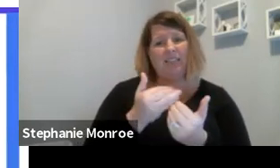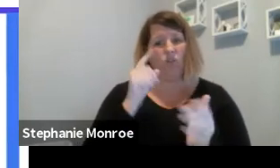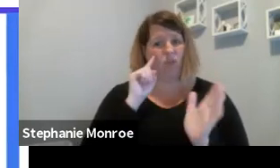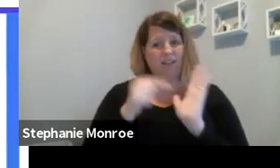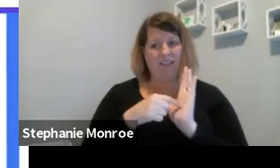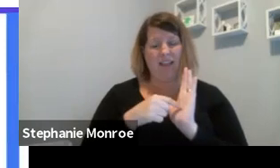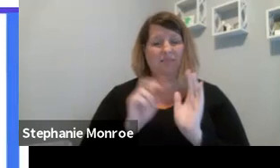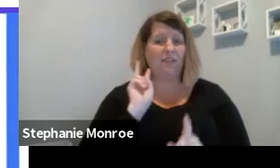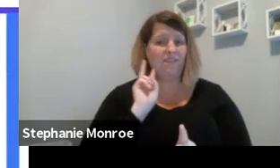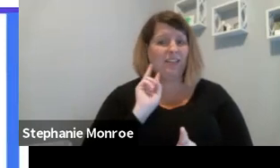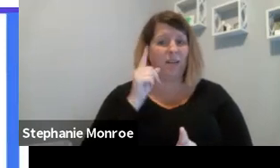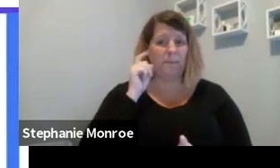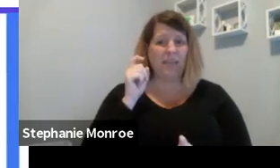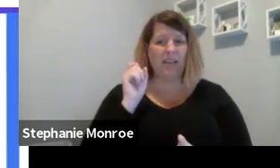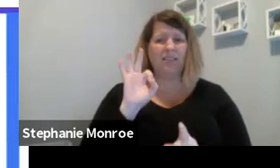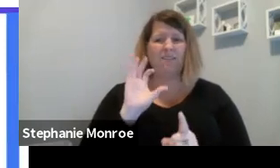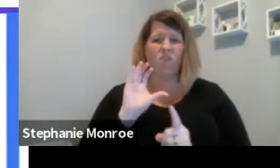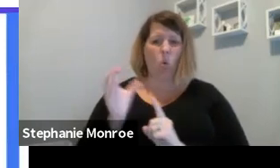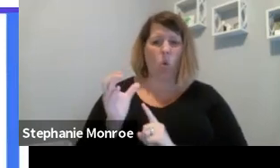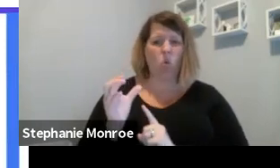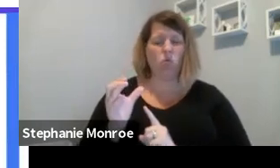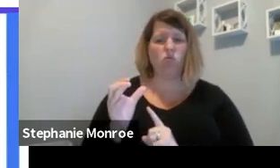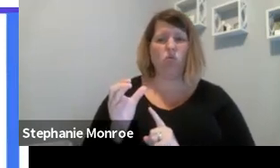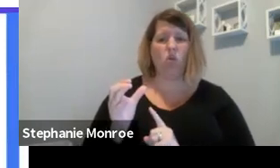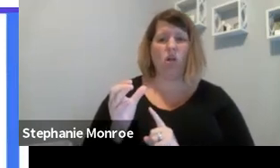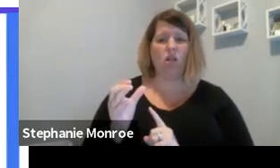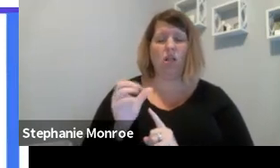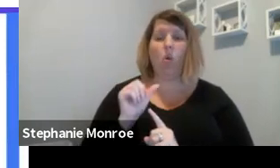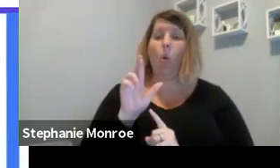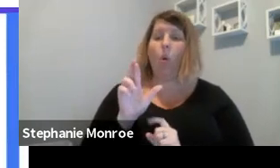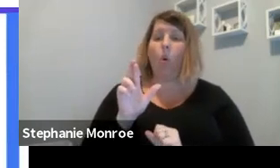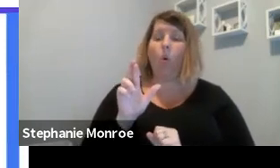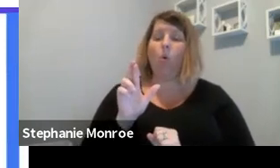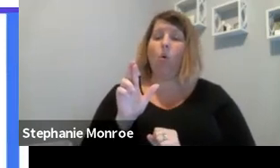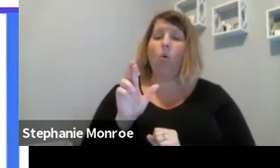because of cultural or religious beliefs.